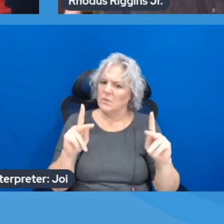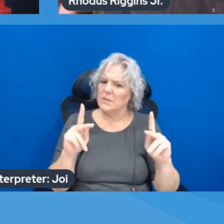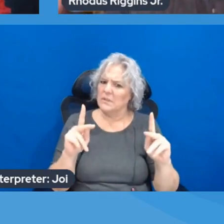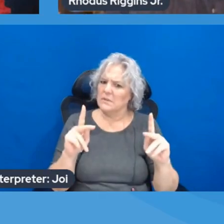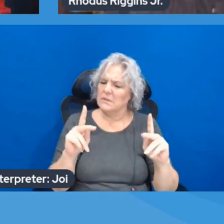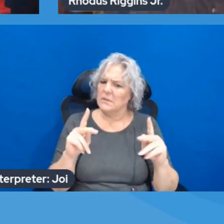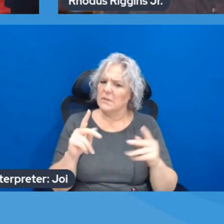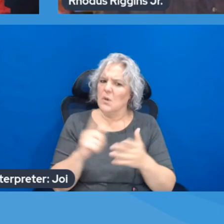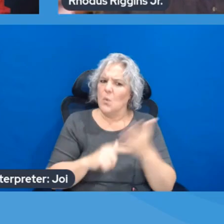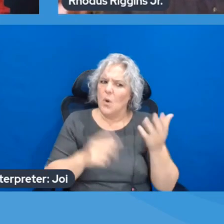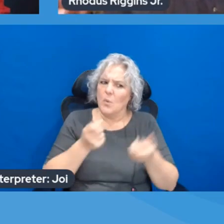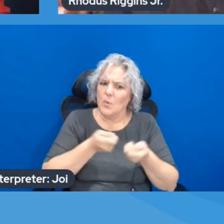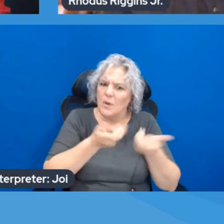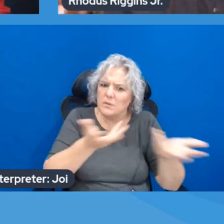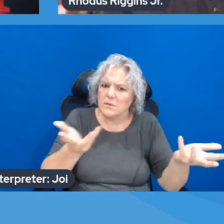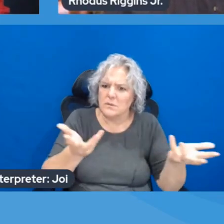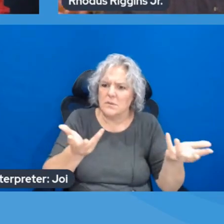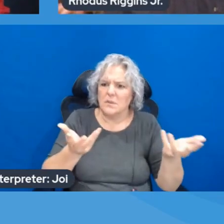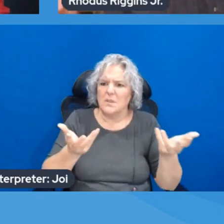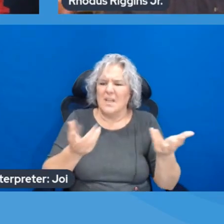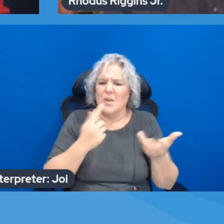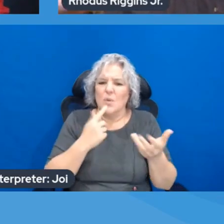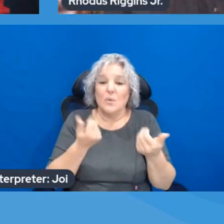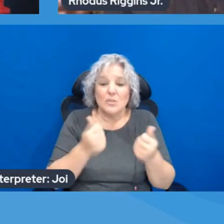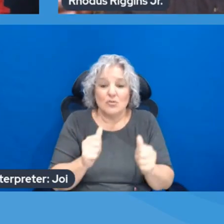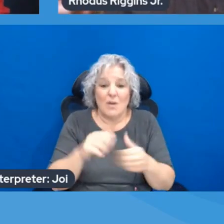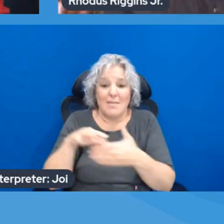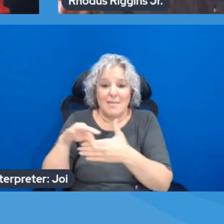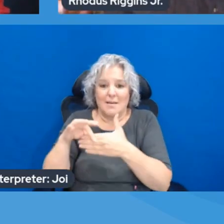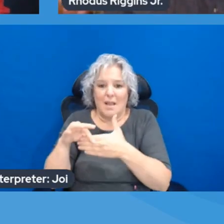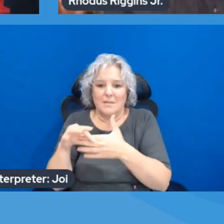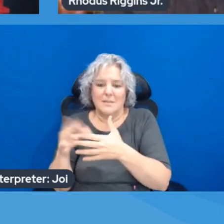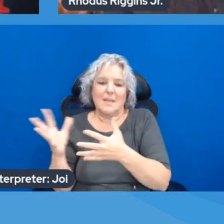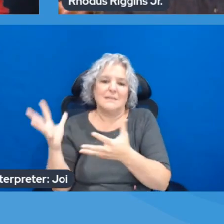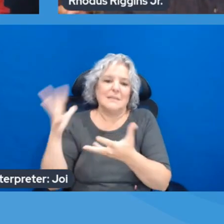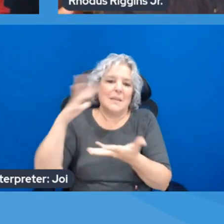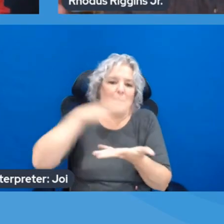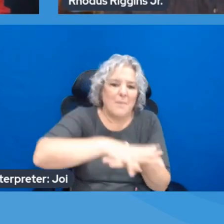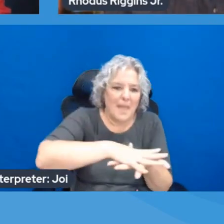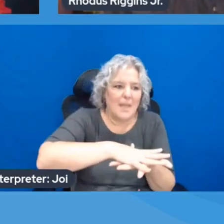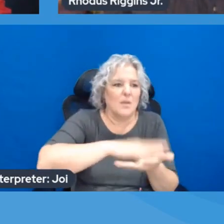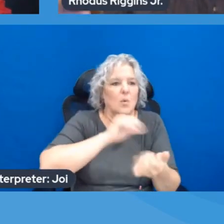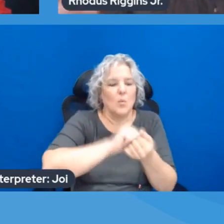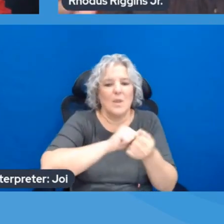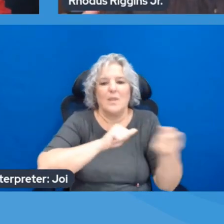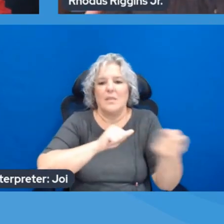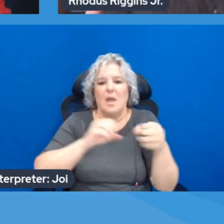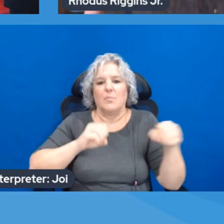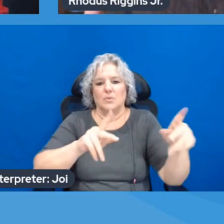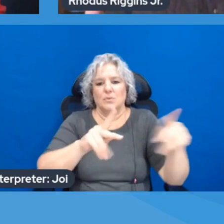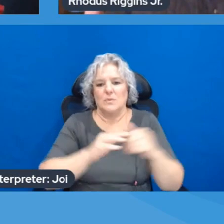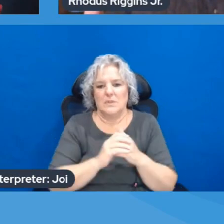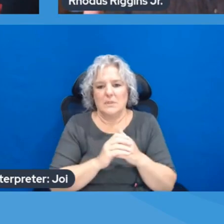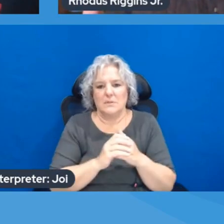We are intentionally bedding content to really provide opportunities for more critical reflection,